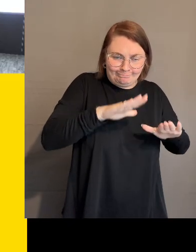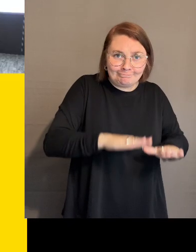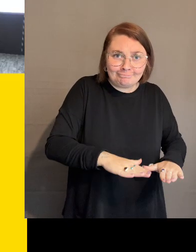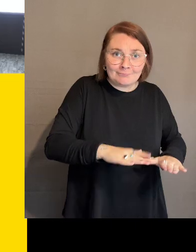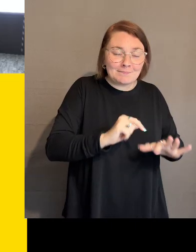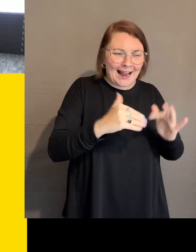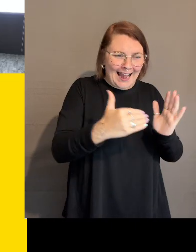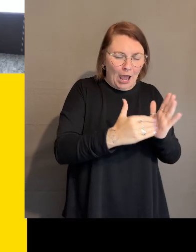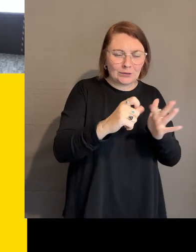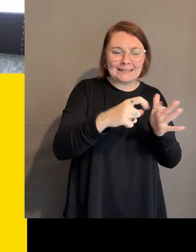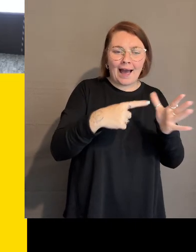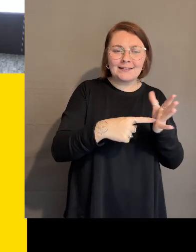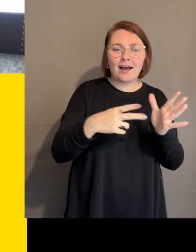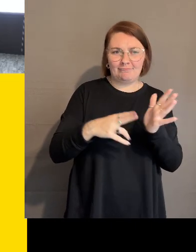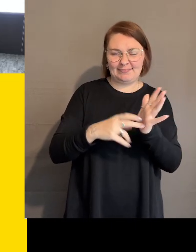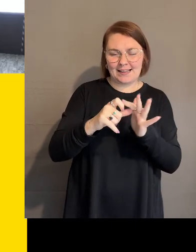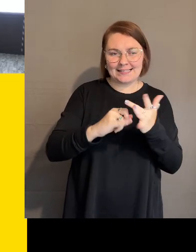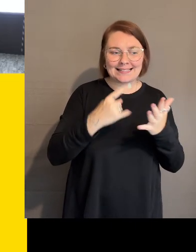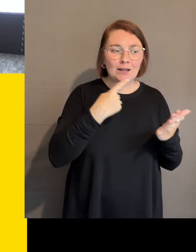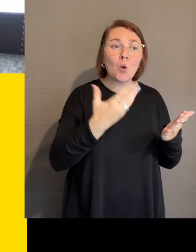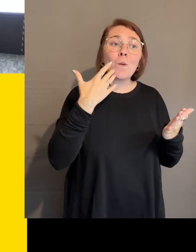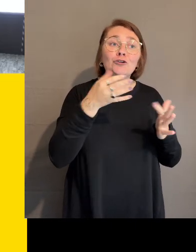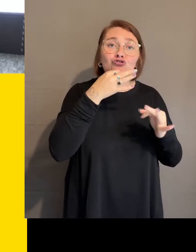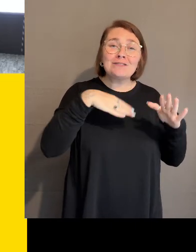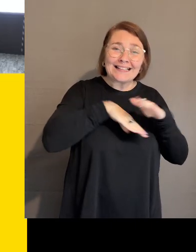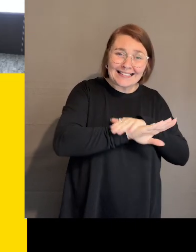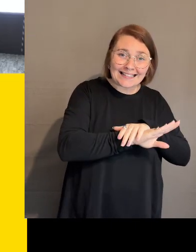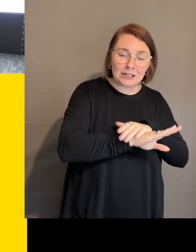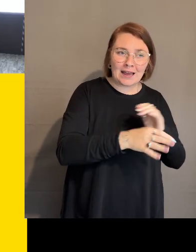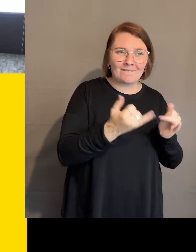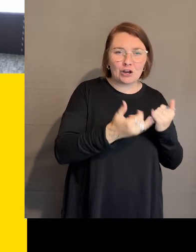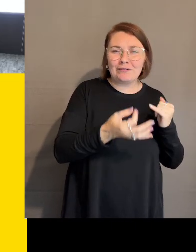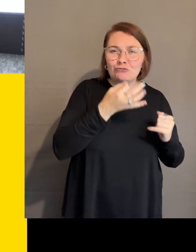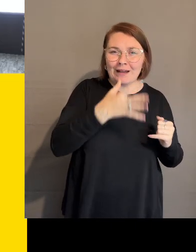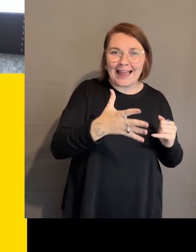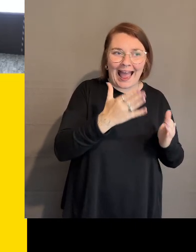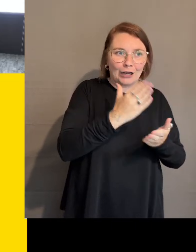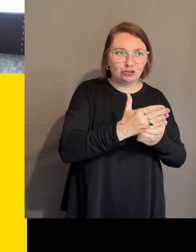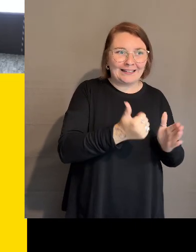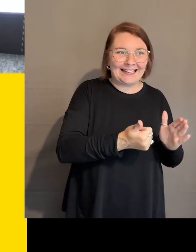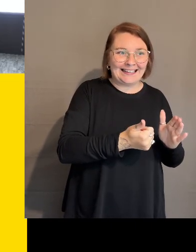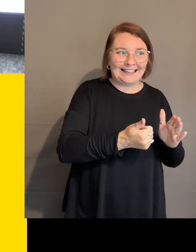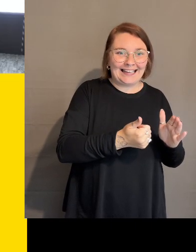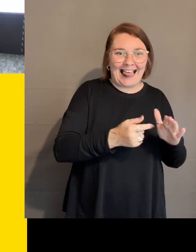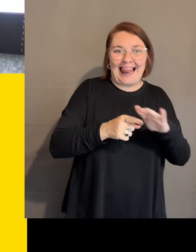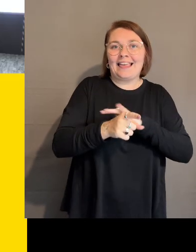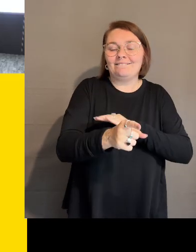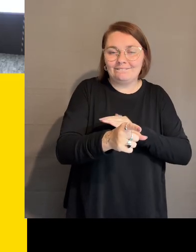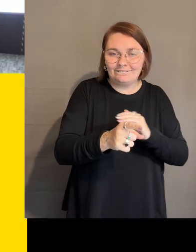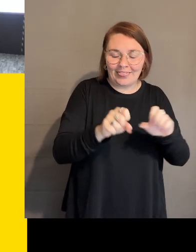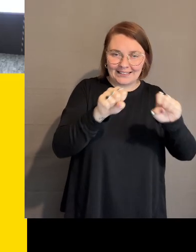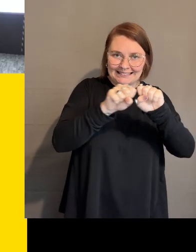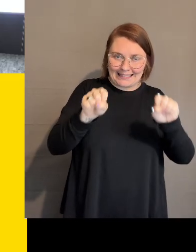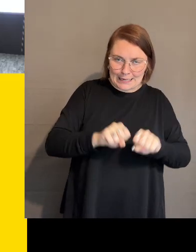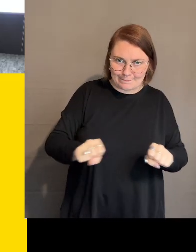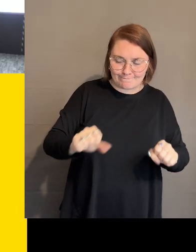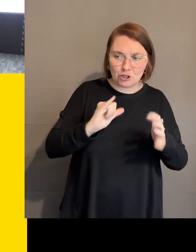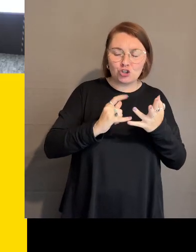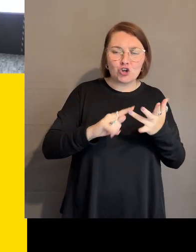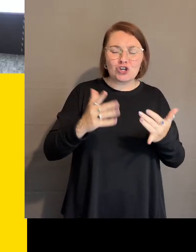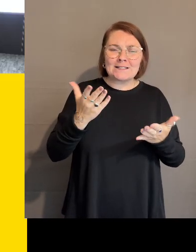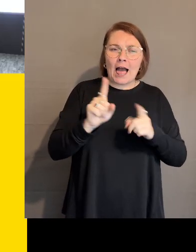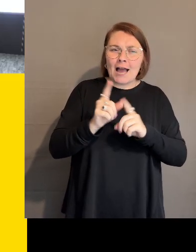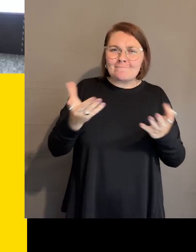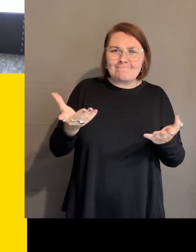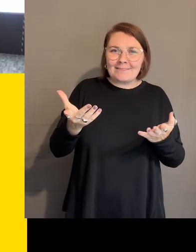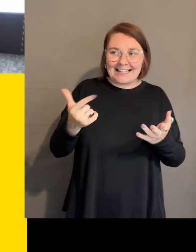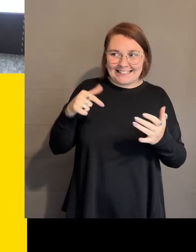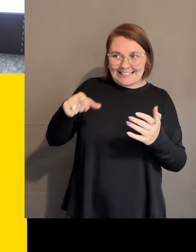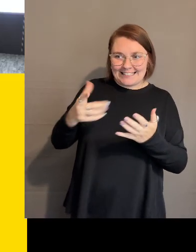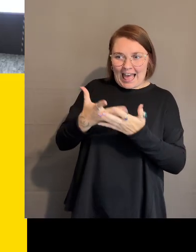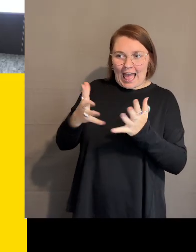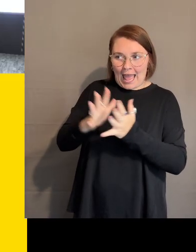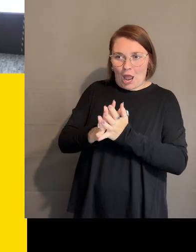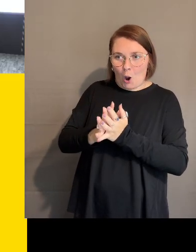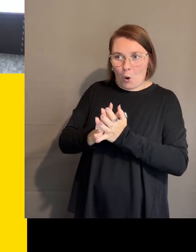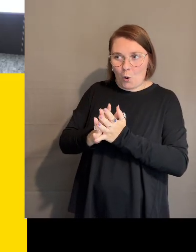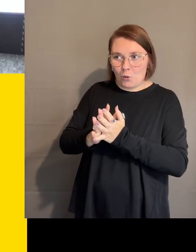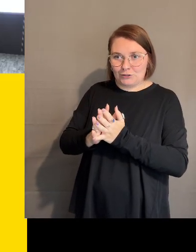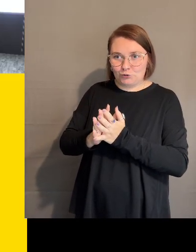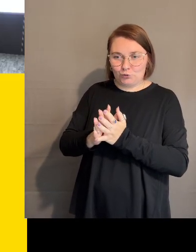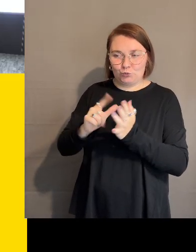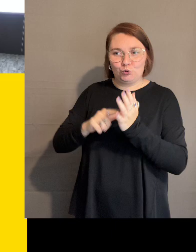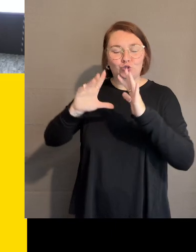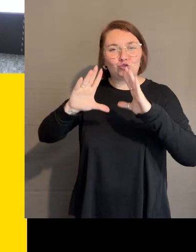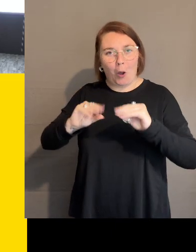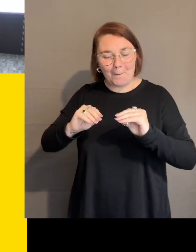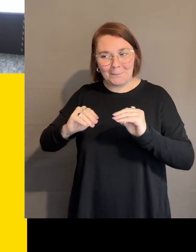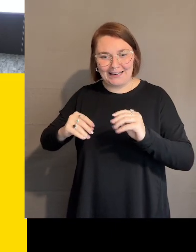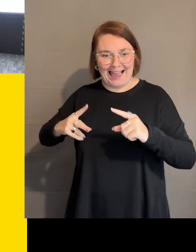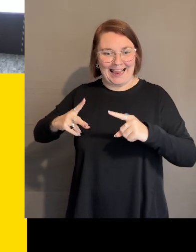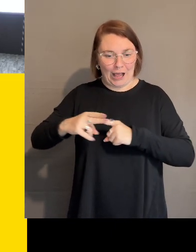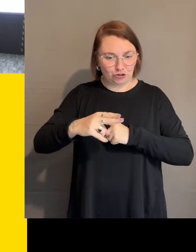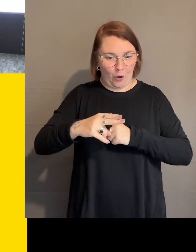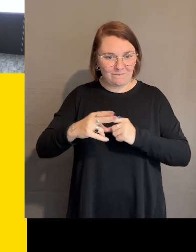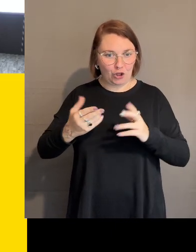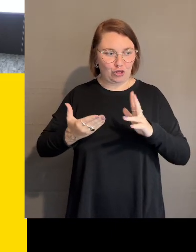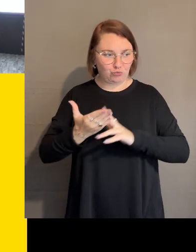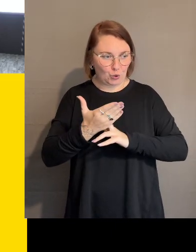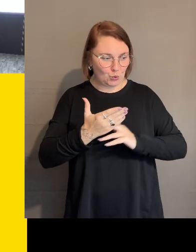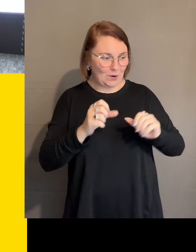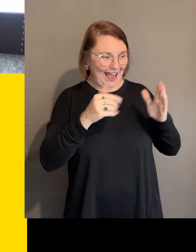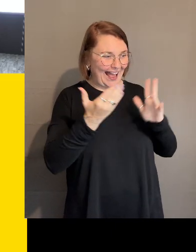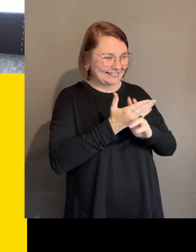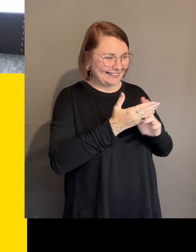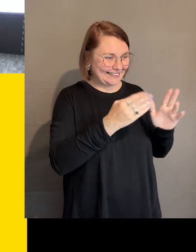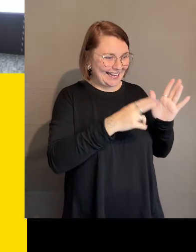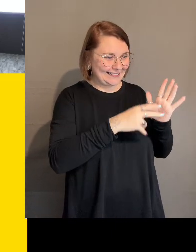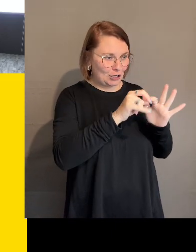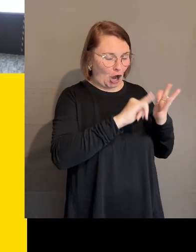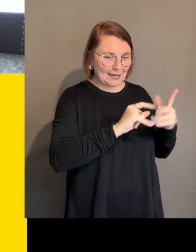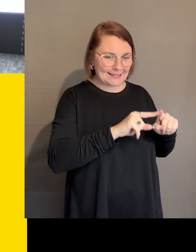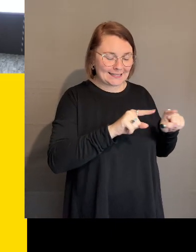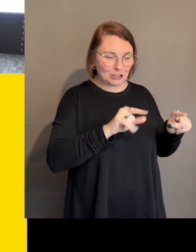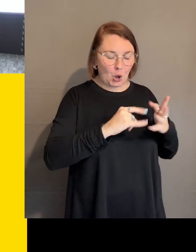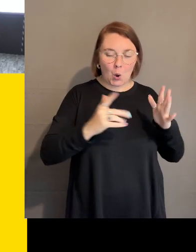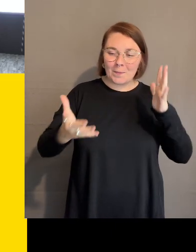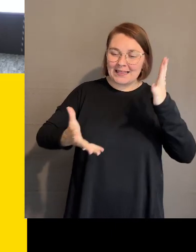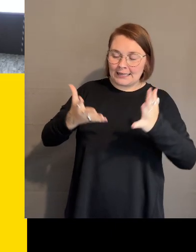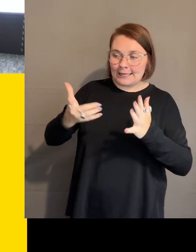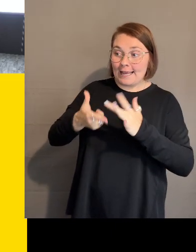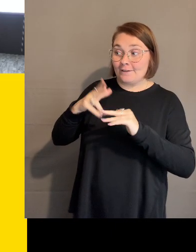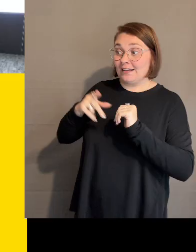But the NDIS's data shows that once kids come in, they rarely leave the scheme. And so, one of the concerns is a driver around this is, well, this is a way to cut off access into the scheme, through that early cut of… so what's it going to look like? How are you going to trans… you know, if…